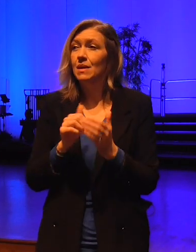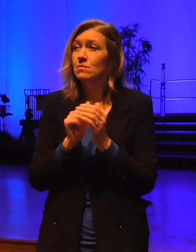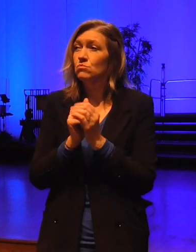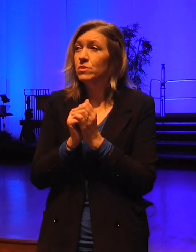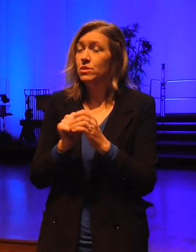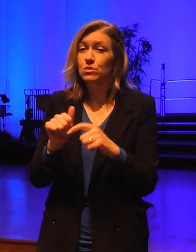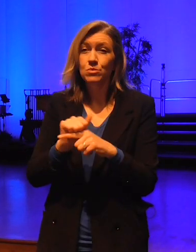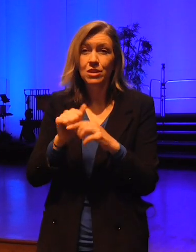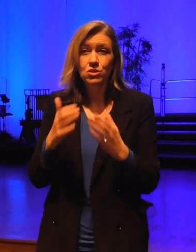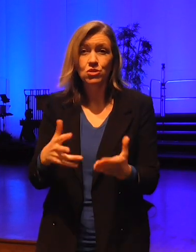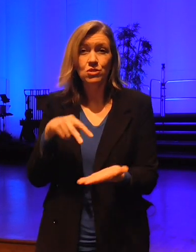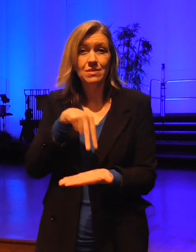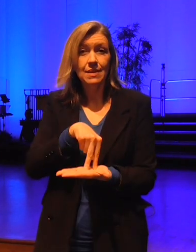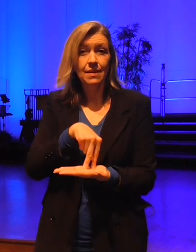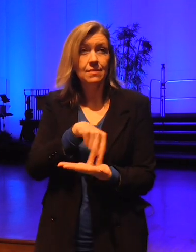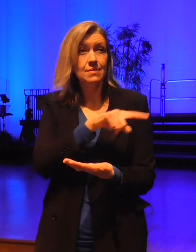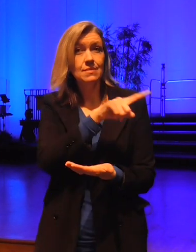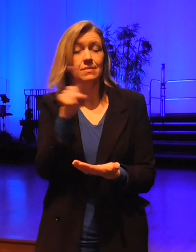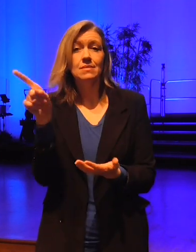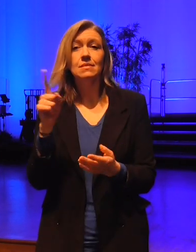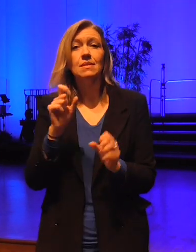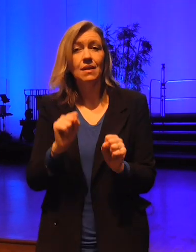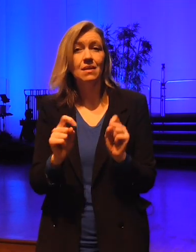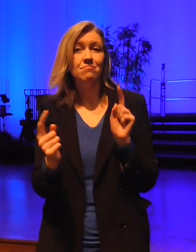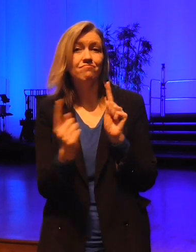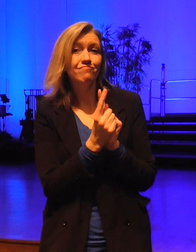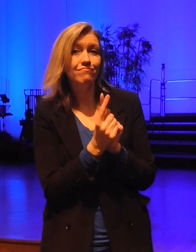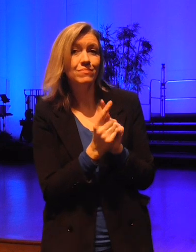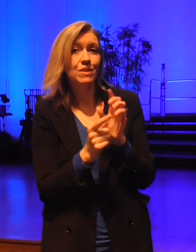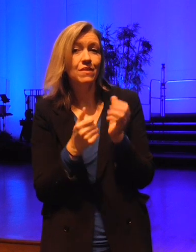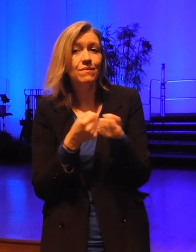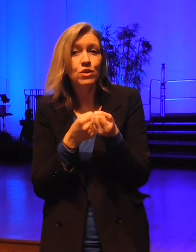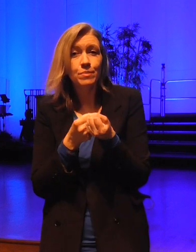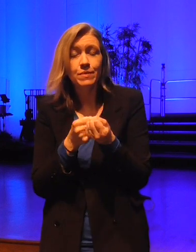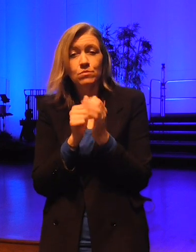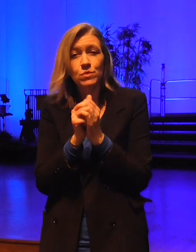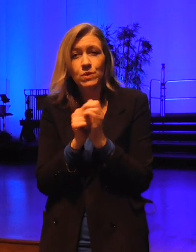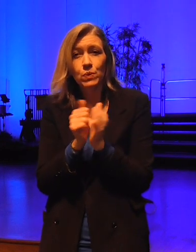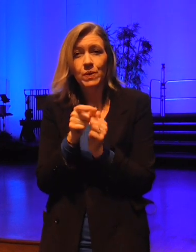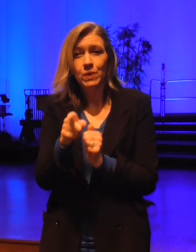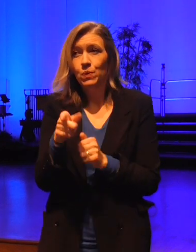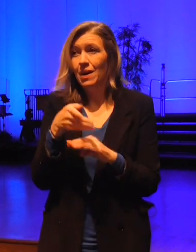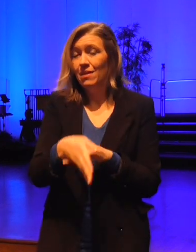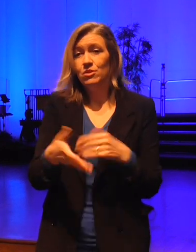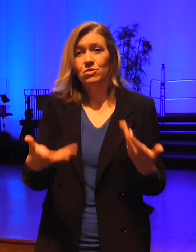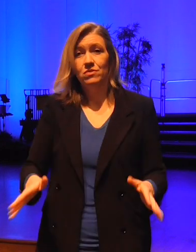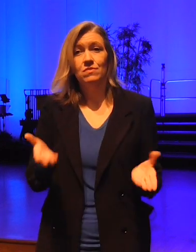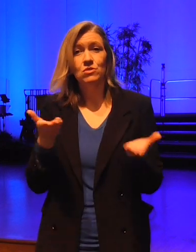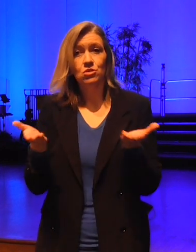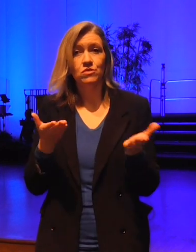an affirmative prayer with you after service at the front of our stage I just invite us in this